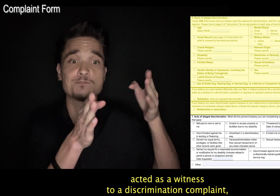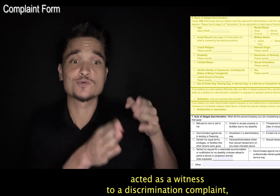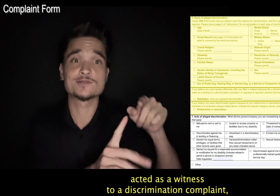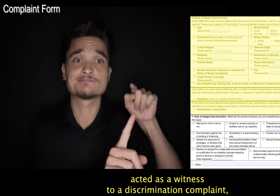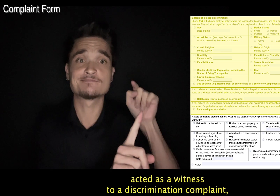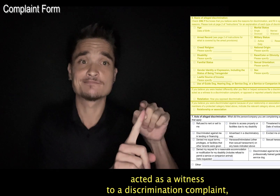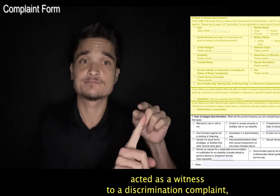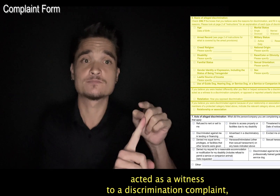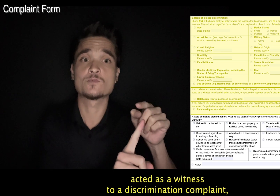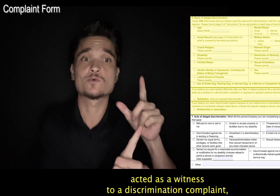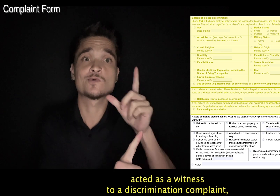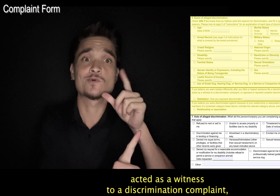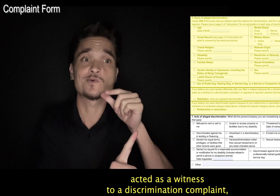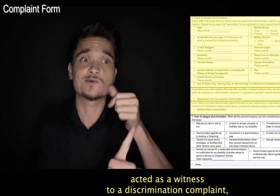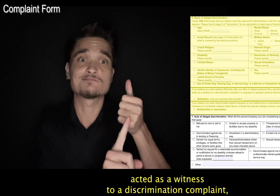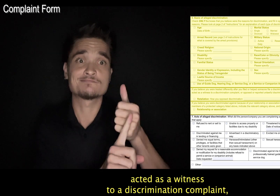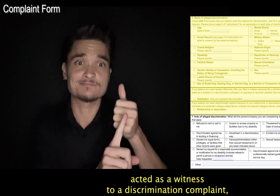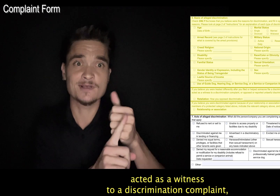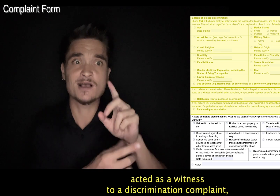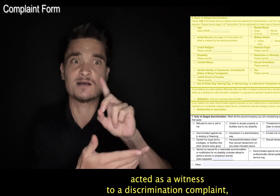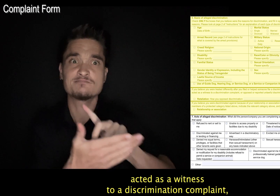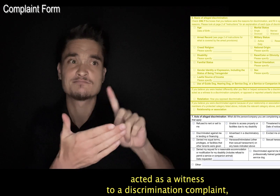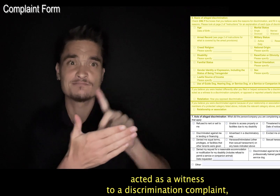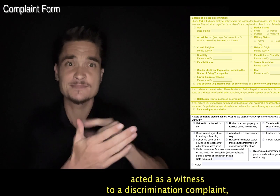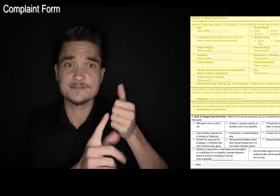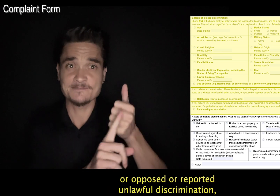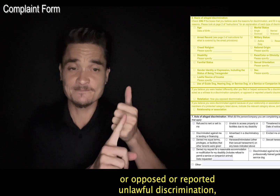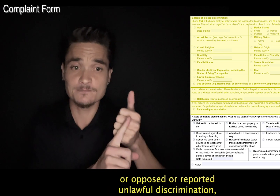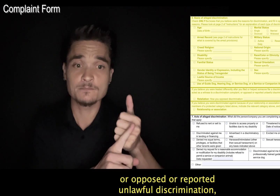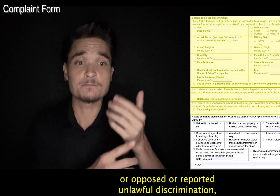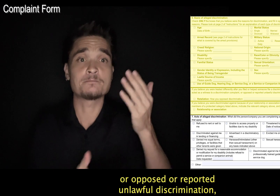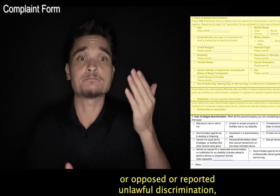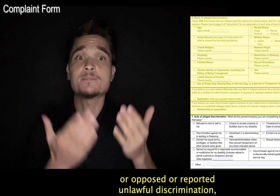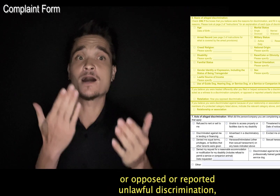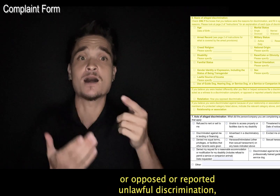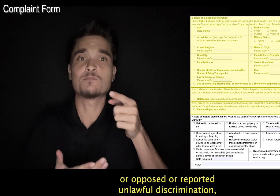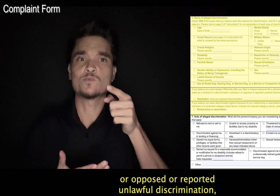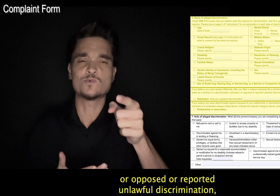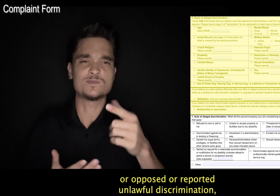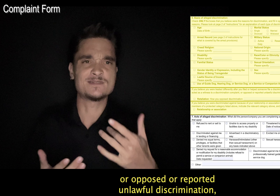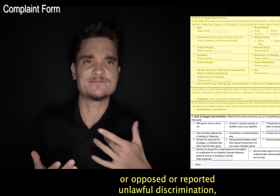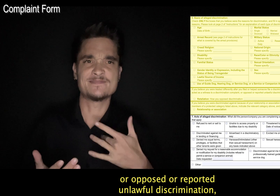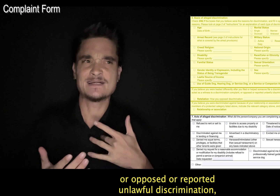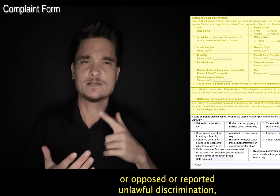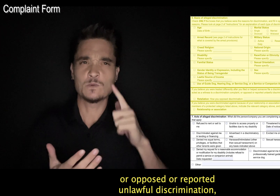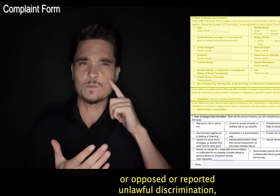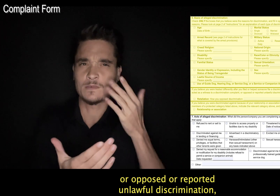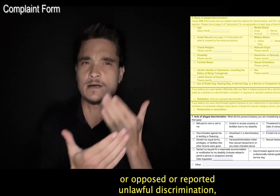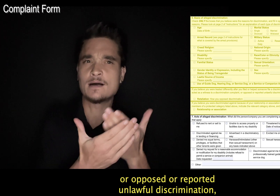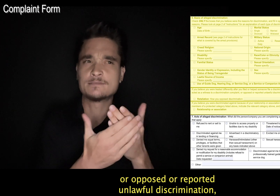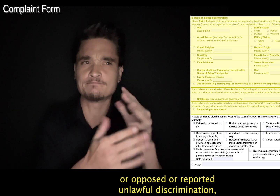acted as a witness to a discrimination complaint, or opposed or reported unlawful discrimination,